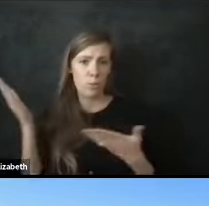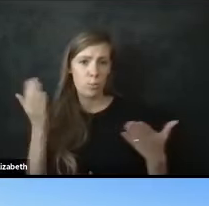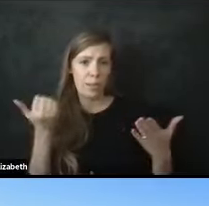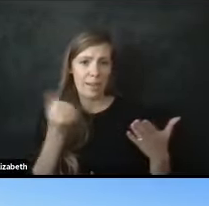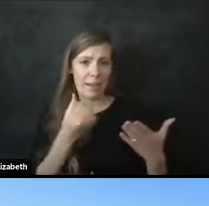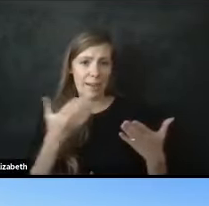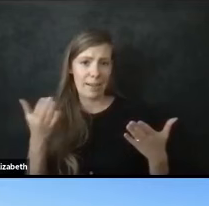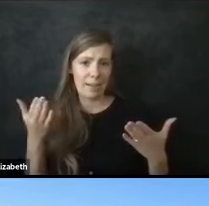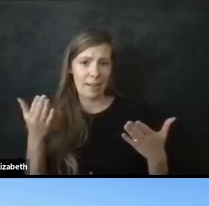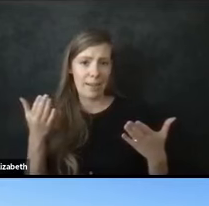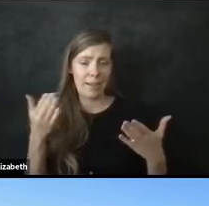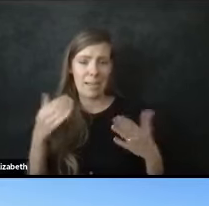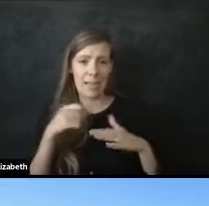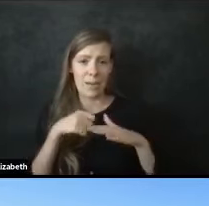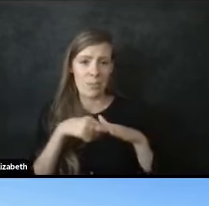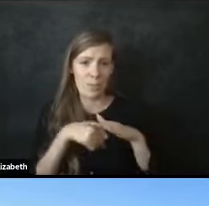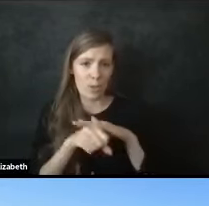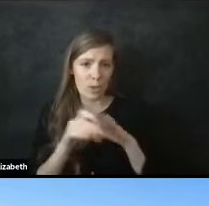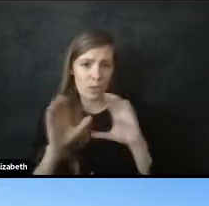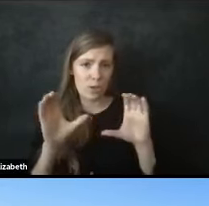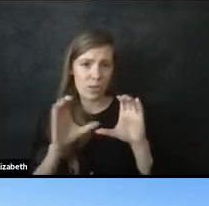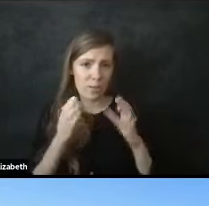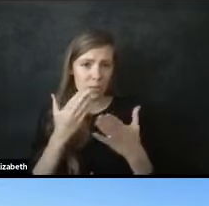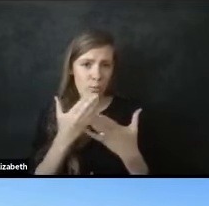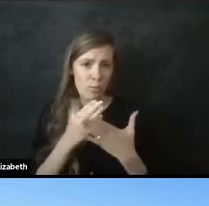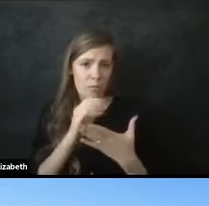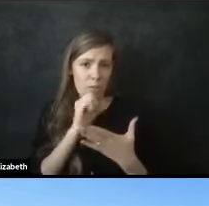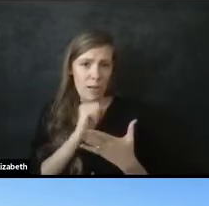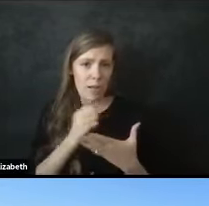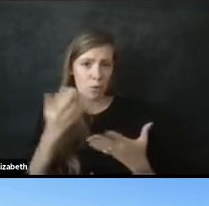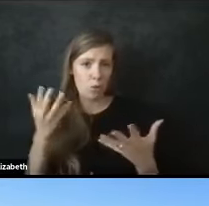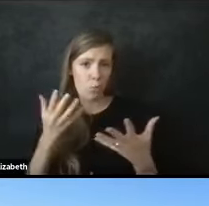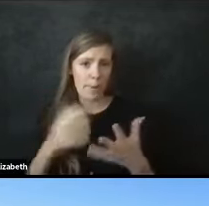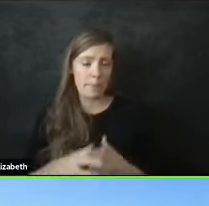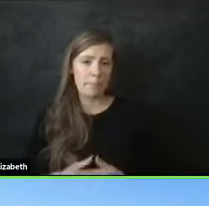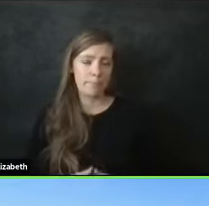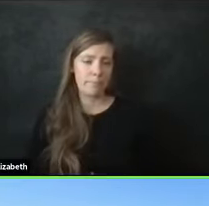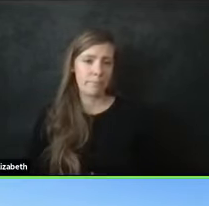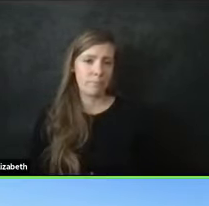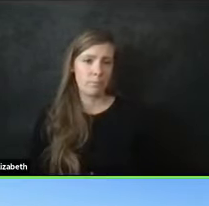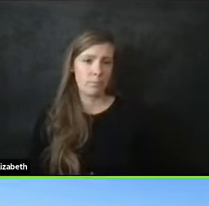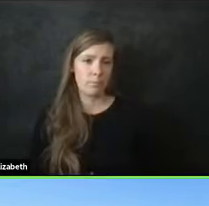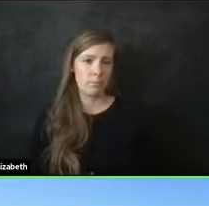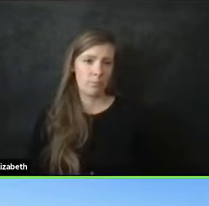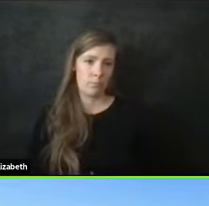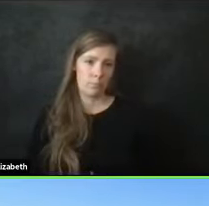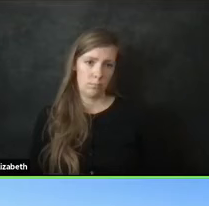bring up our certificates to prove how old they are or what should they know? Yeah. Great question.